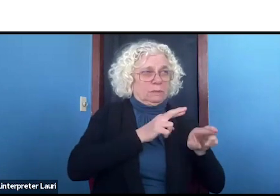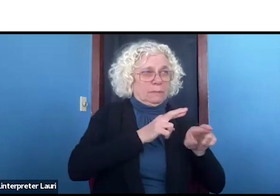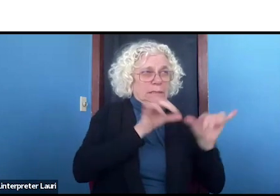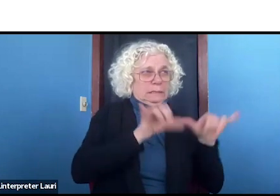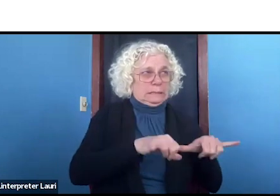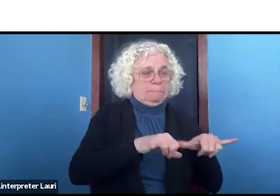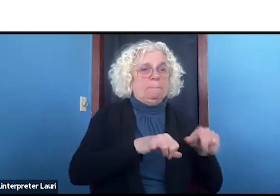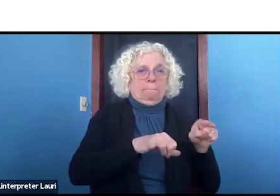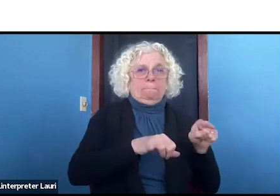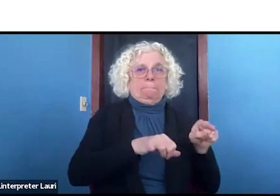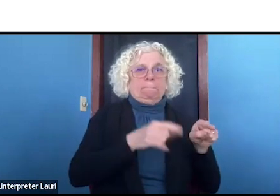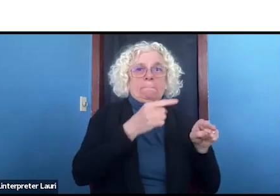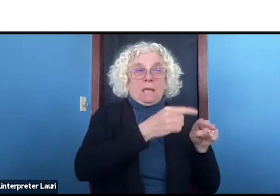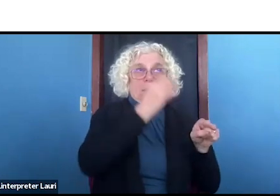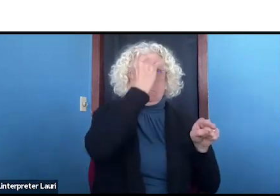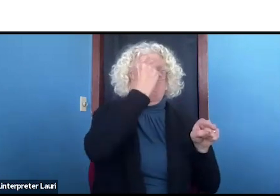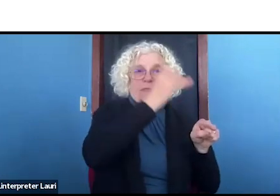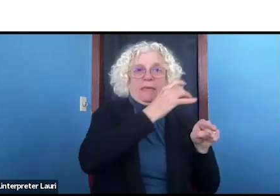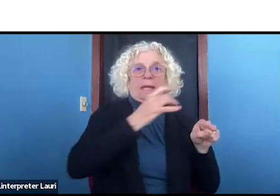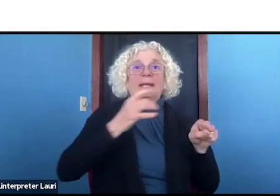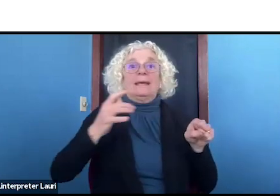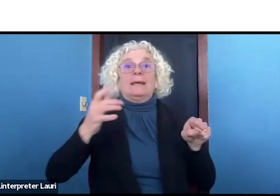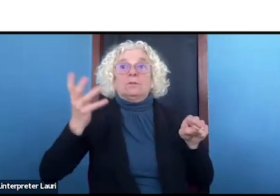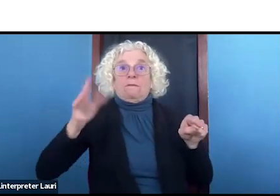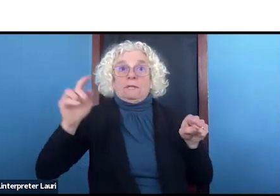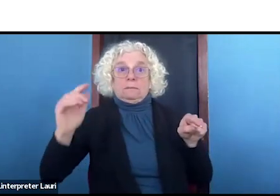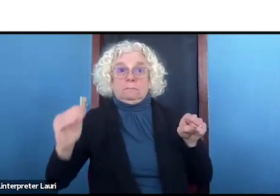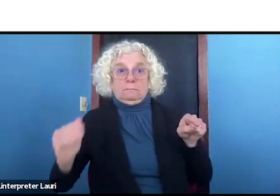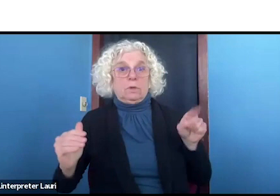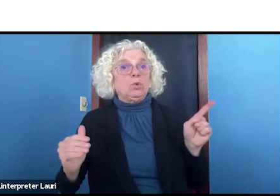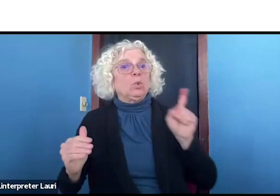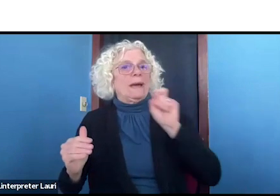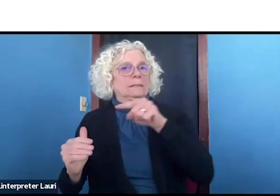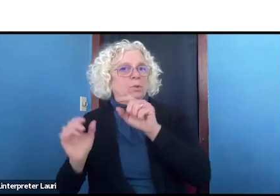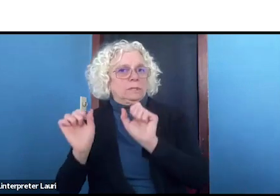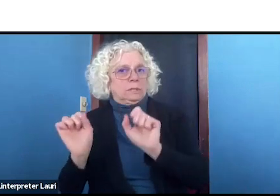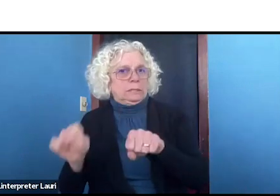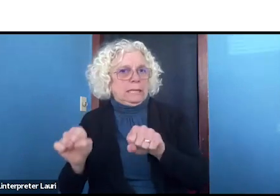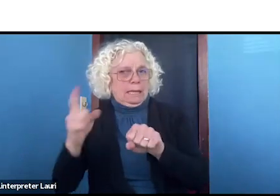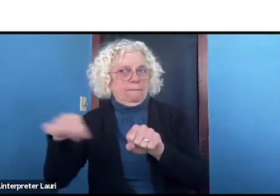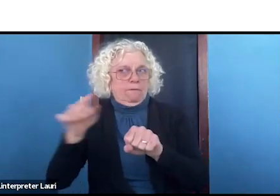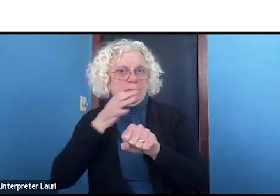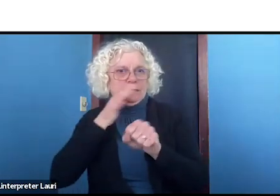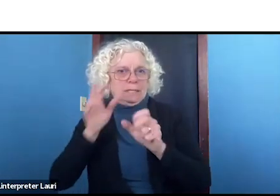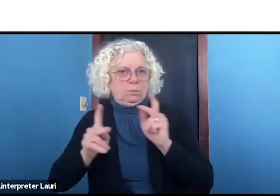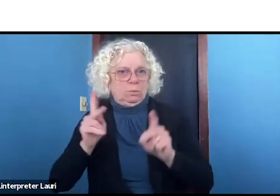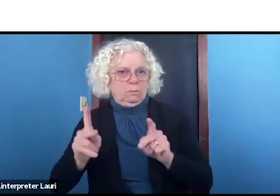After all of those things, there'll be an opportunity to ask some questions of our our experts, of our content presenters.